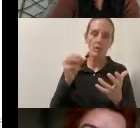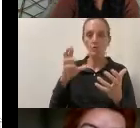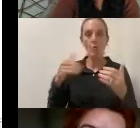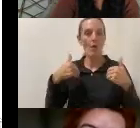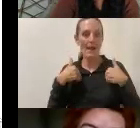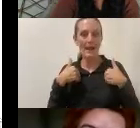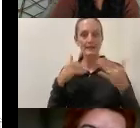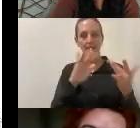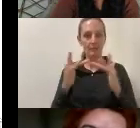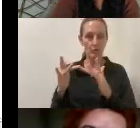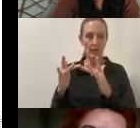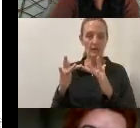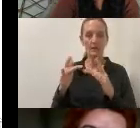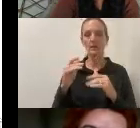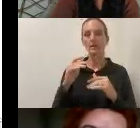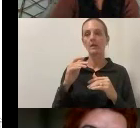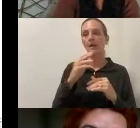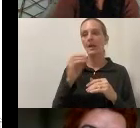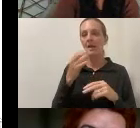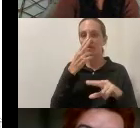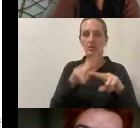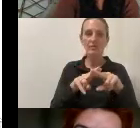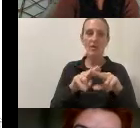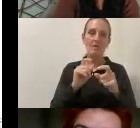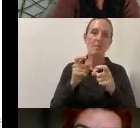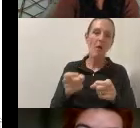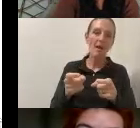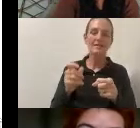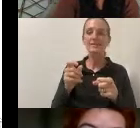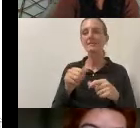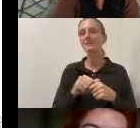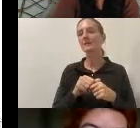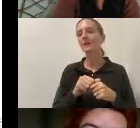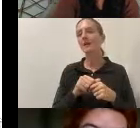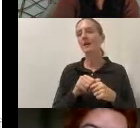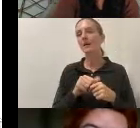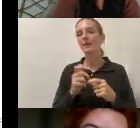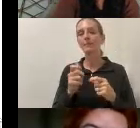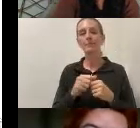And there's really fun prizes that come along with it there's a lot of ceremonies that we're